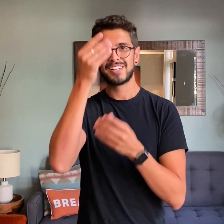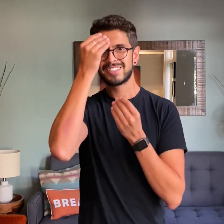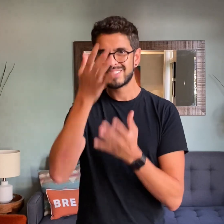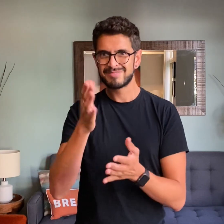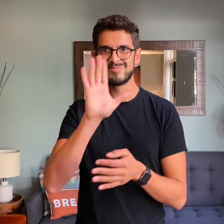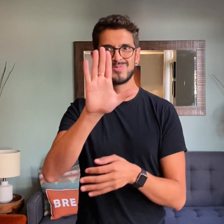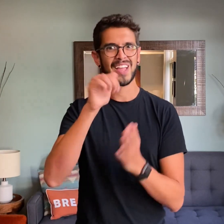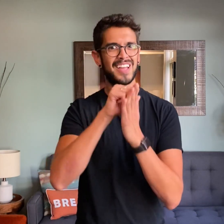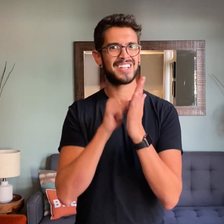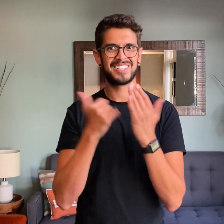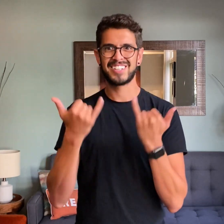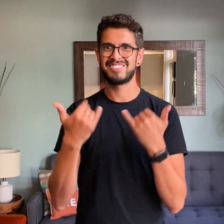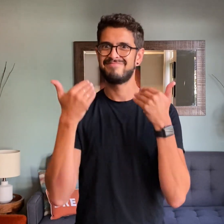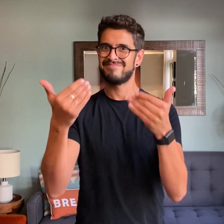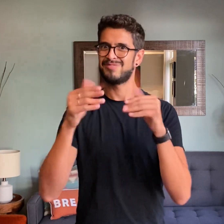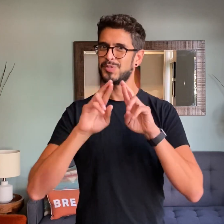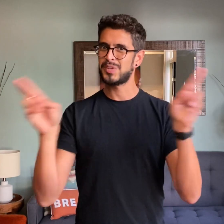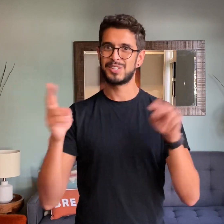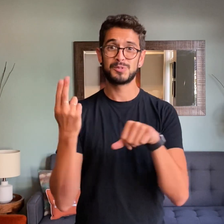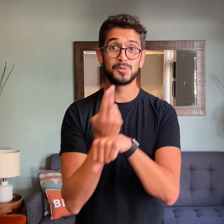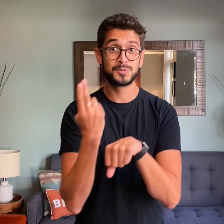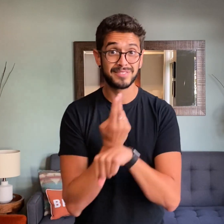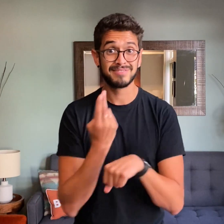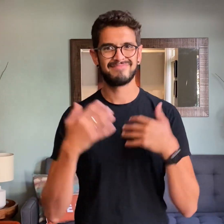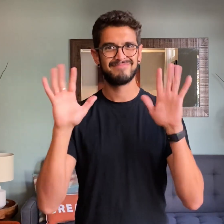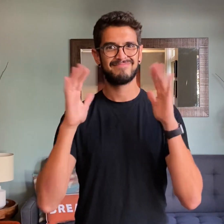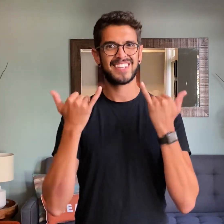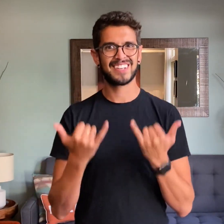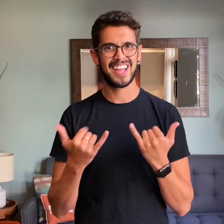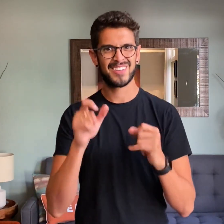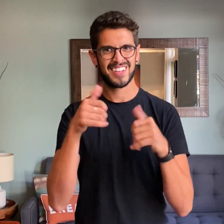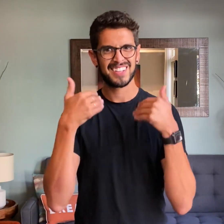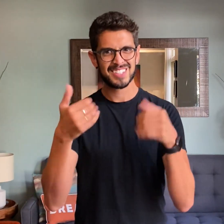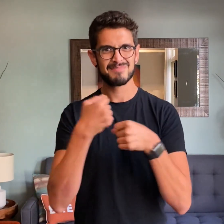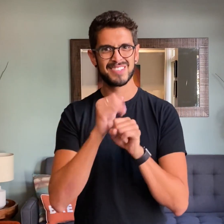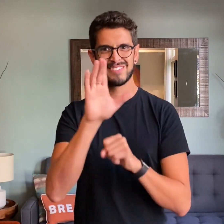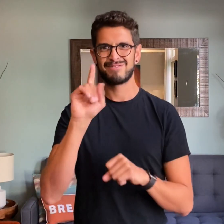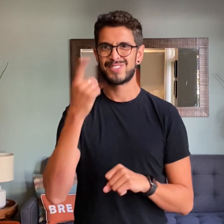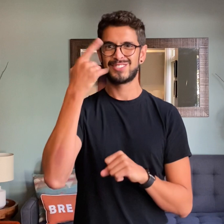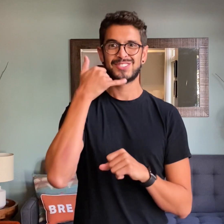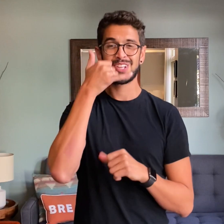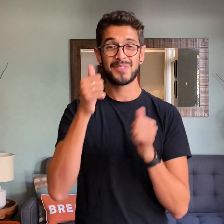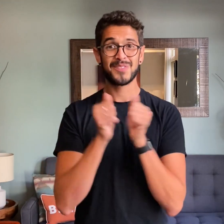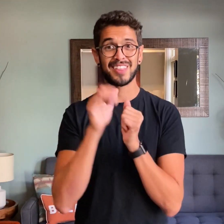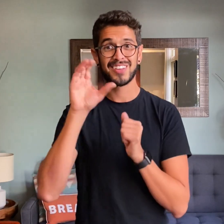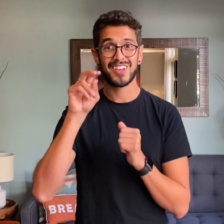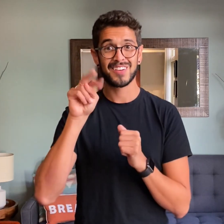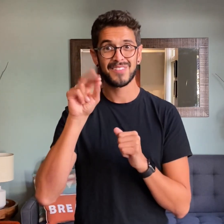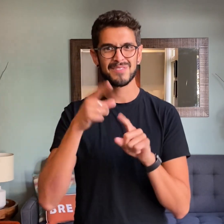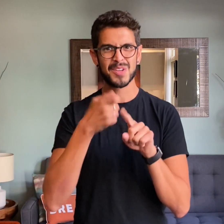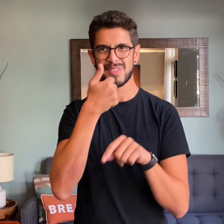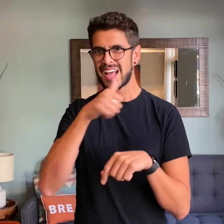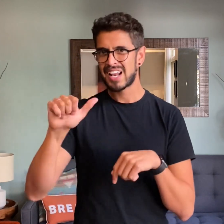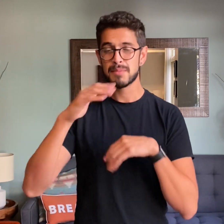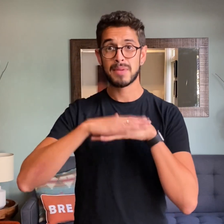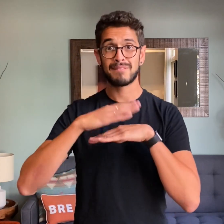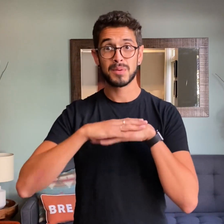letting you know when your account is ready to use. Now that you’re set up, you can make your first call with Convo on any platform!